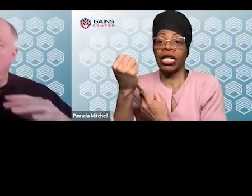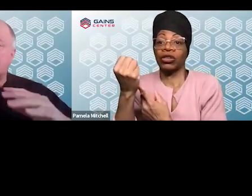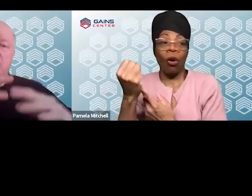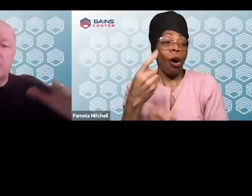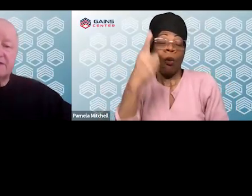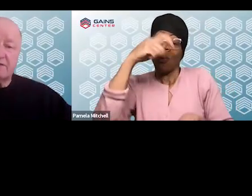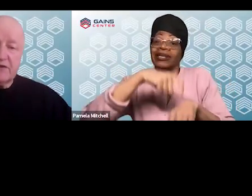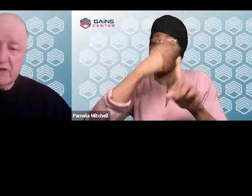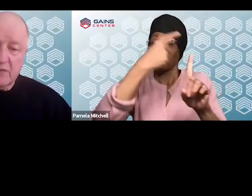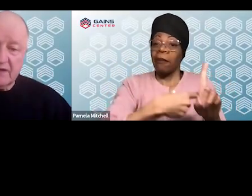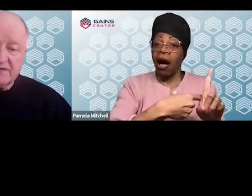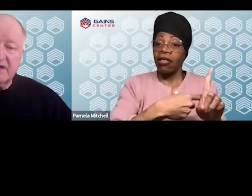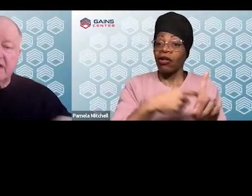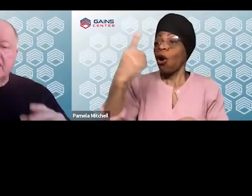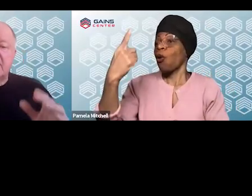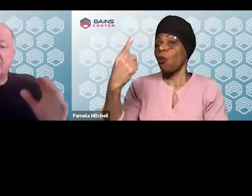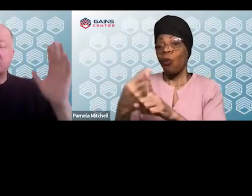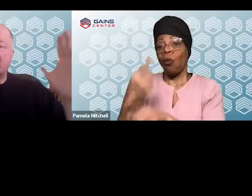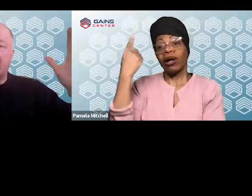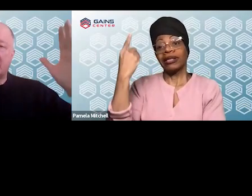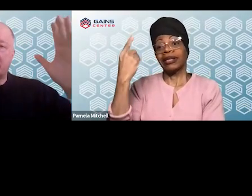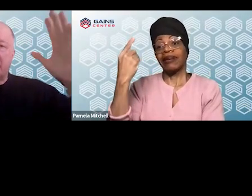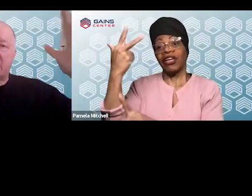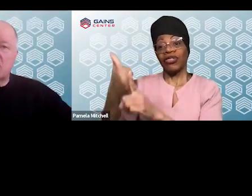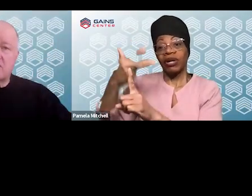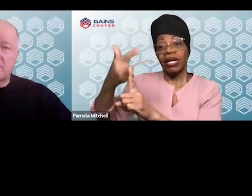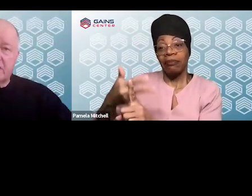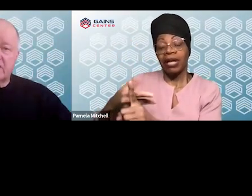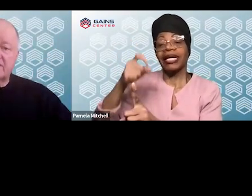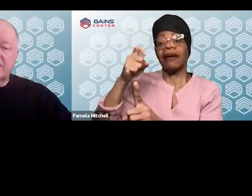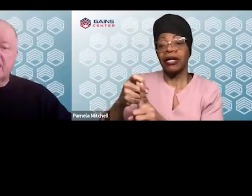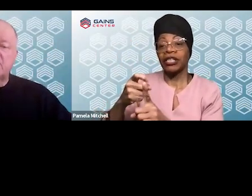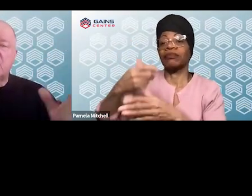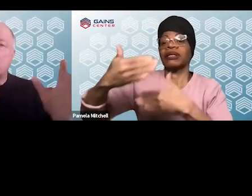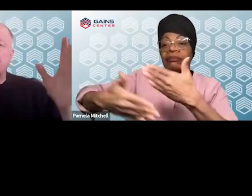or we do it once every three months. It has to be done over a period of time